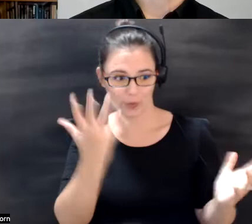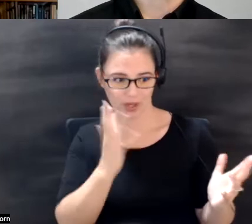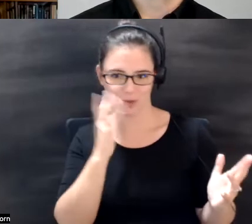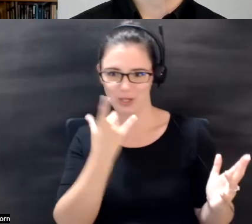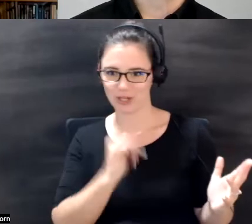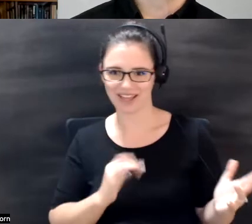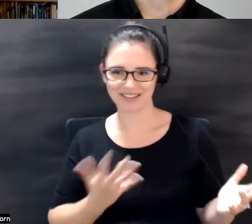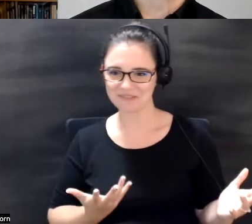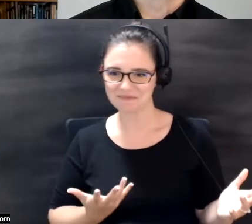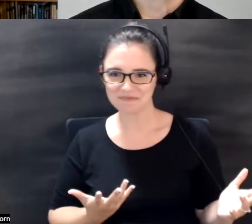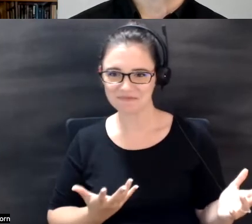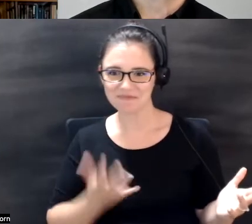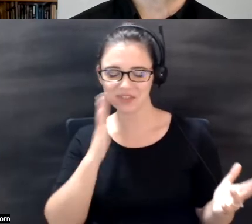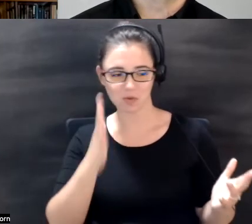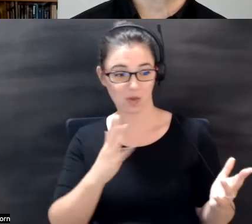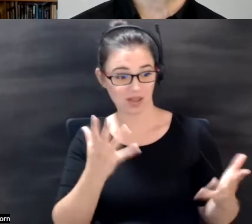always know what they're going to get in the end?